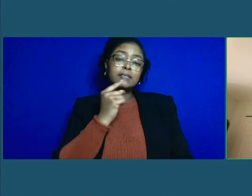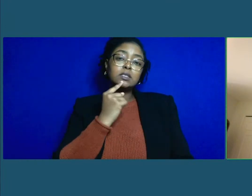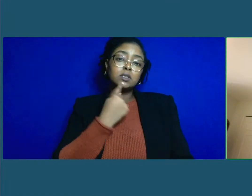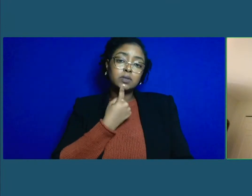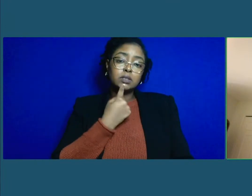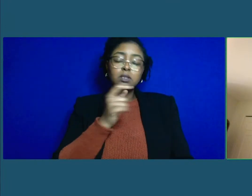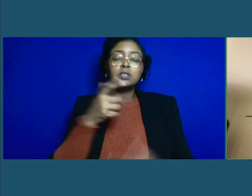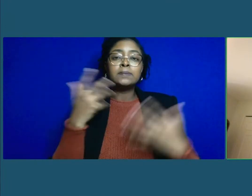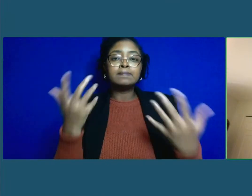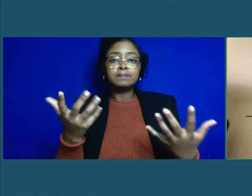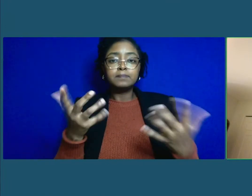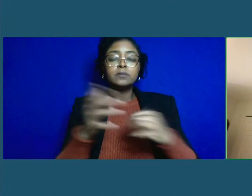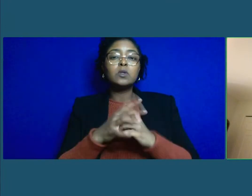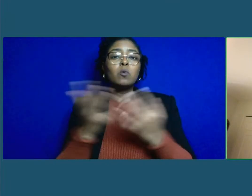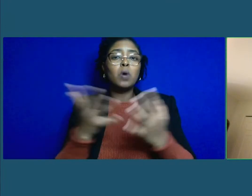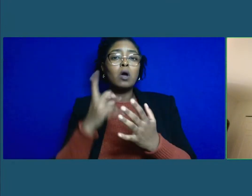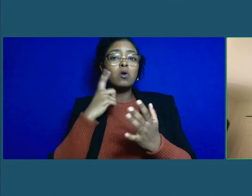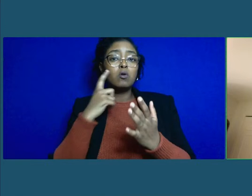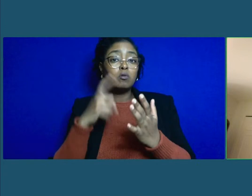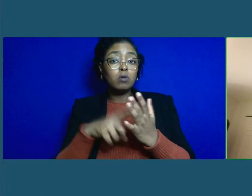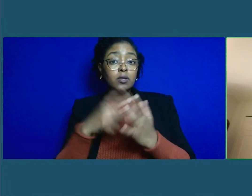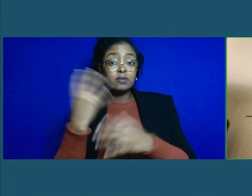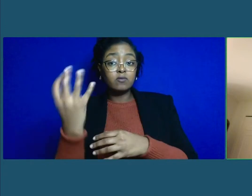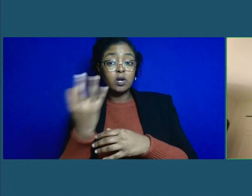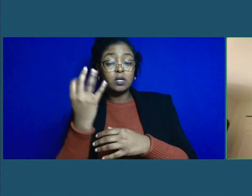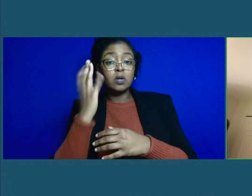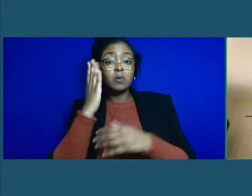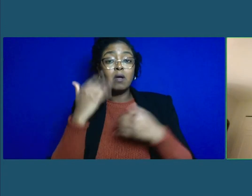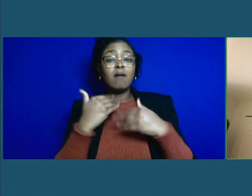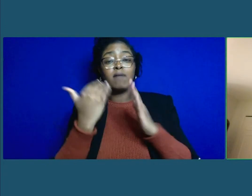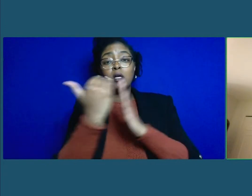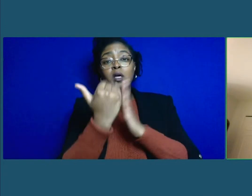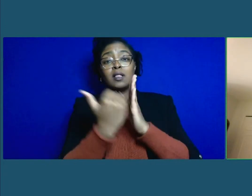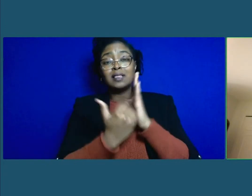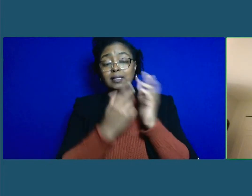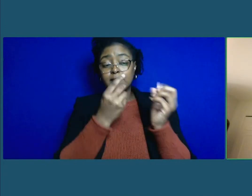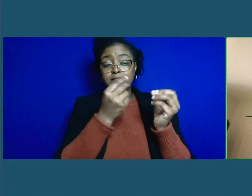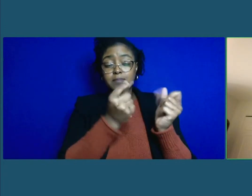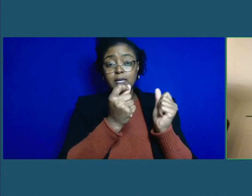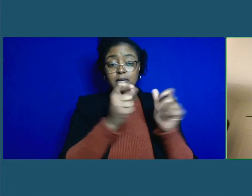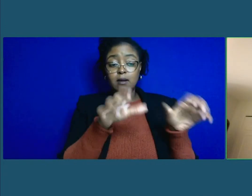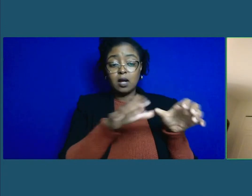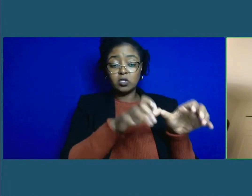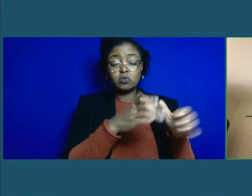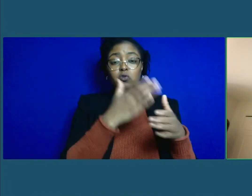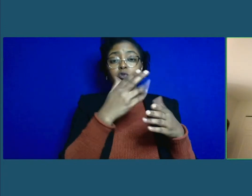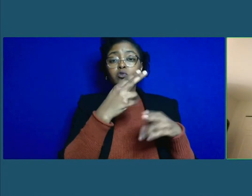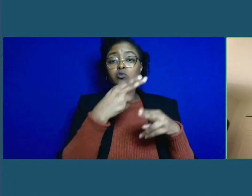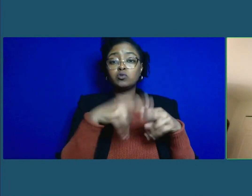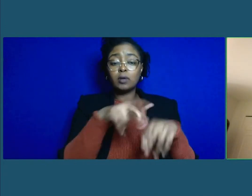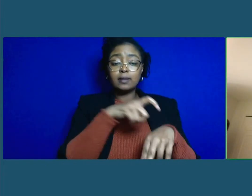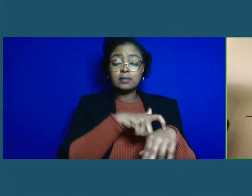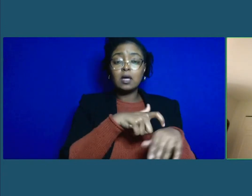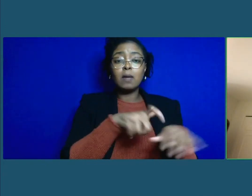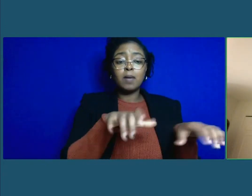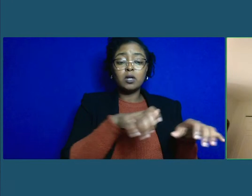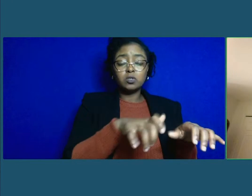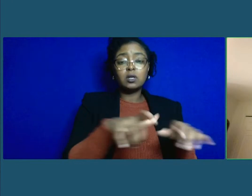you know, Absolutely. Um Seriously. And so what you'll